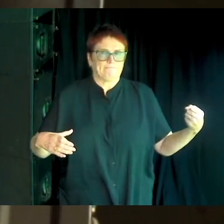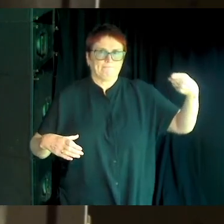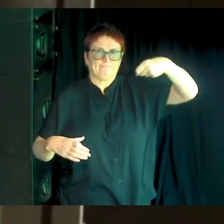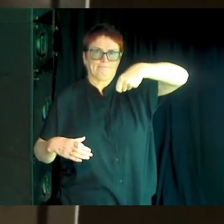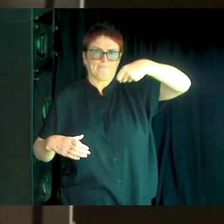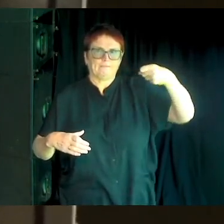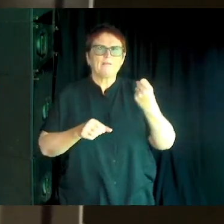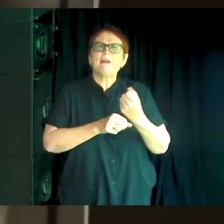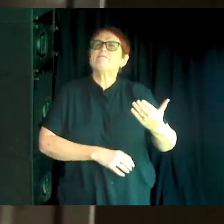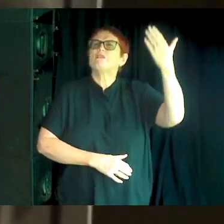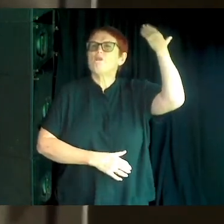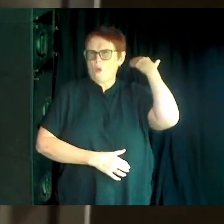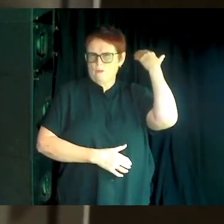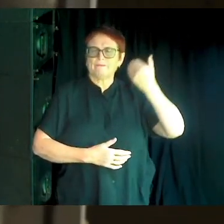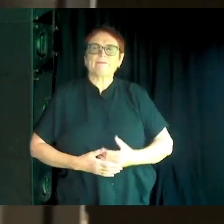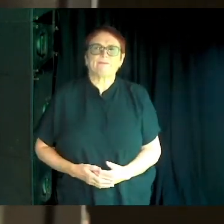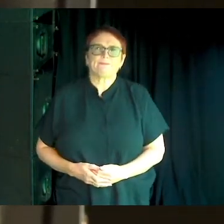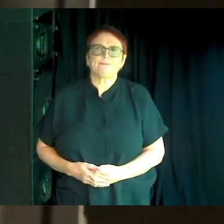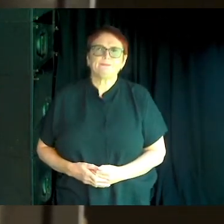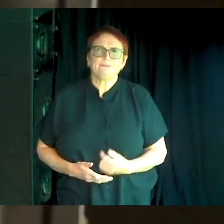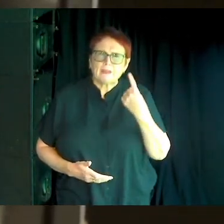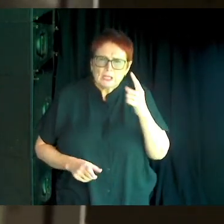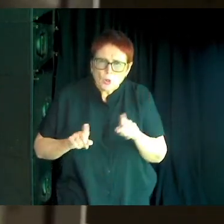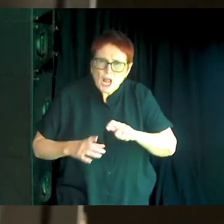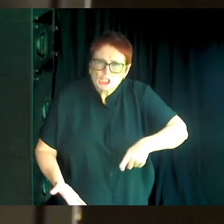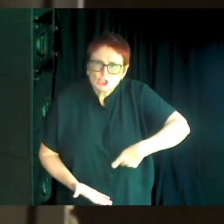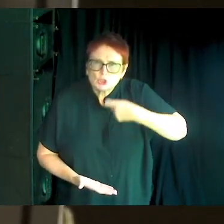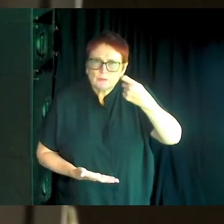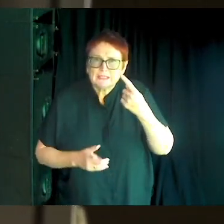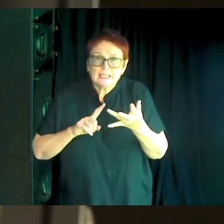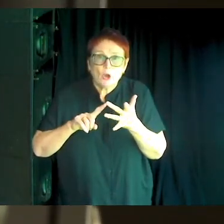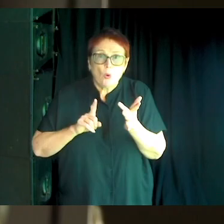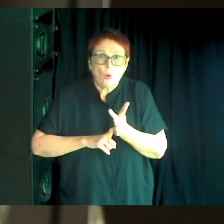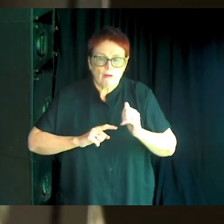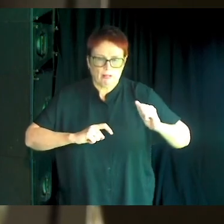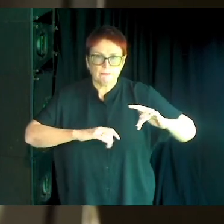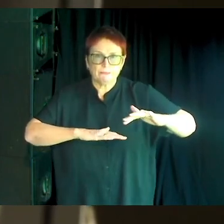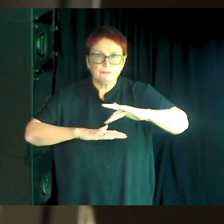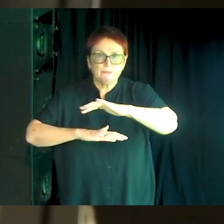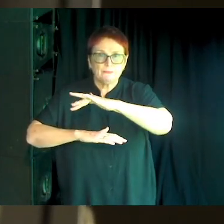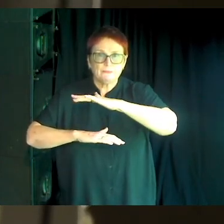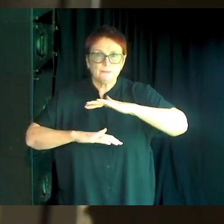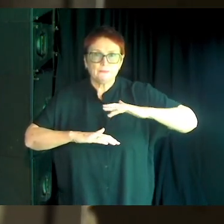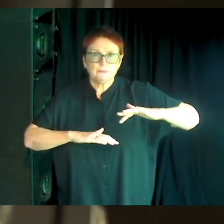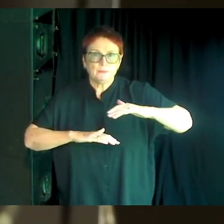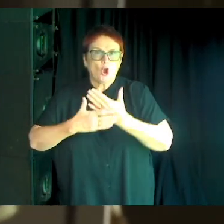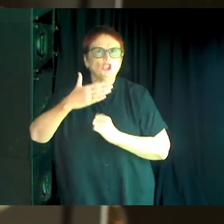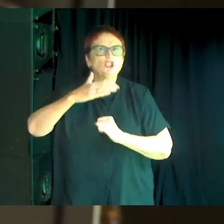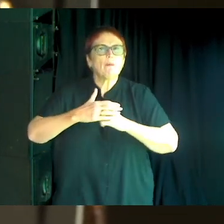the one that i made earlier that's correct you see all the soup the consistency look at the oil that break up and you look at the oil that come out of the stock